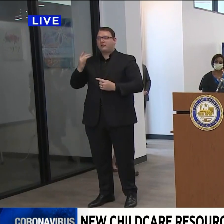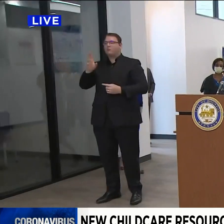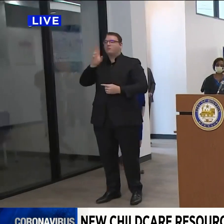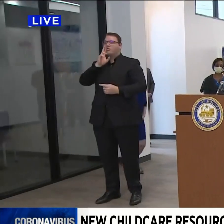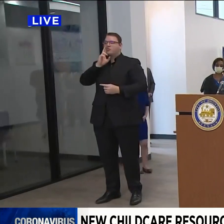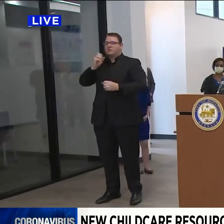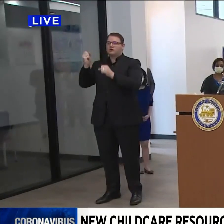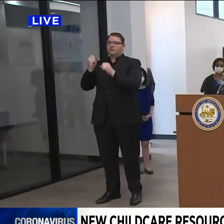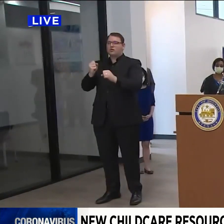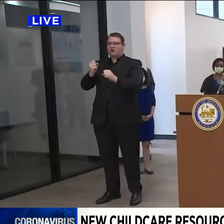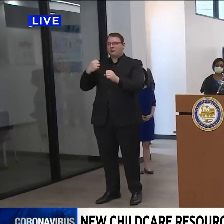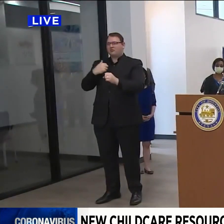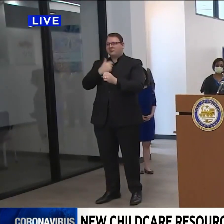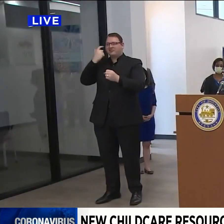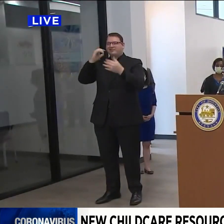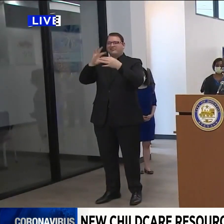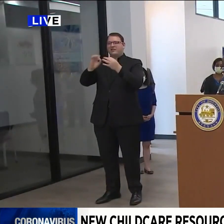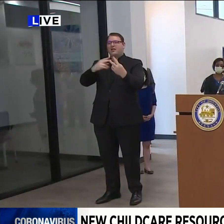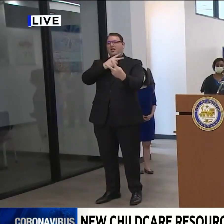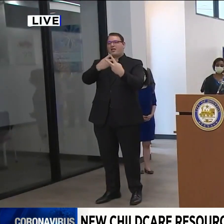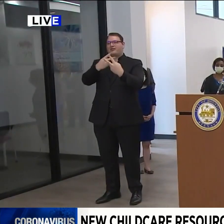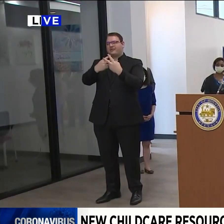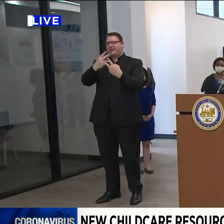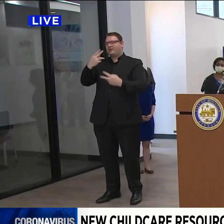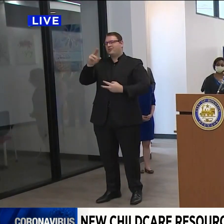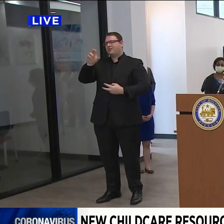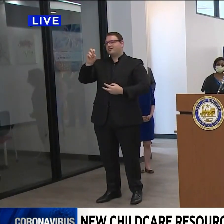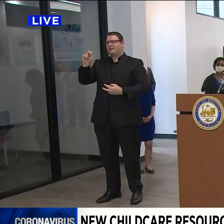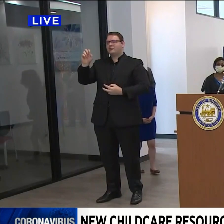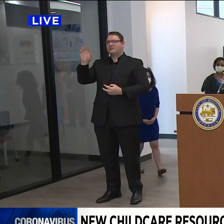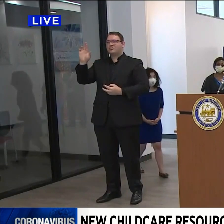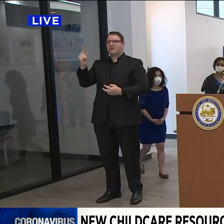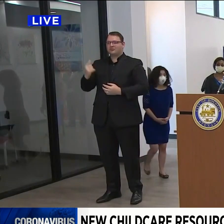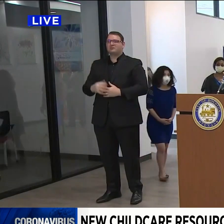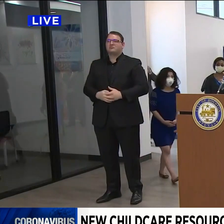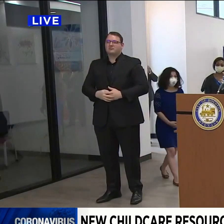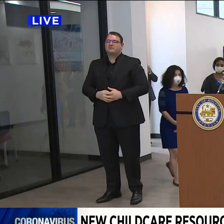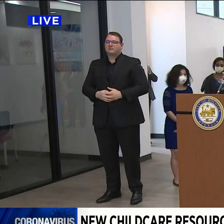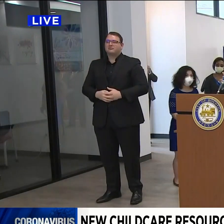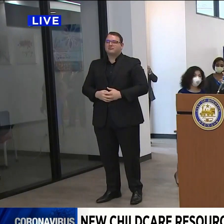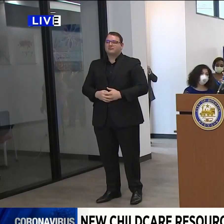together it in Houston and Harris County fashion. Harris County fashion. We will get through this We will get through this because we are as we’ve said because we are as we’ve said hash tag hash tag